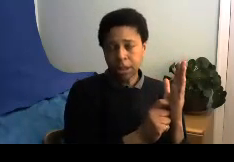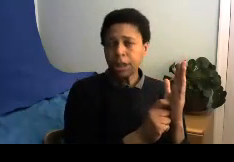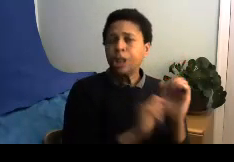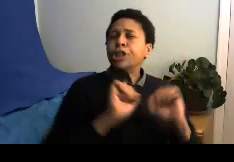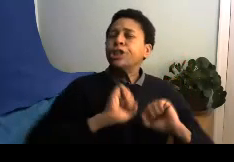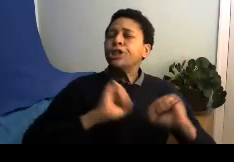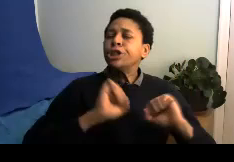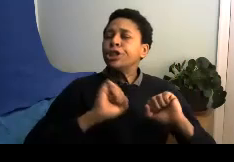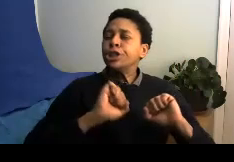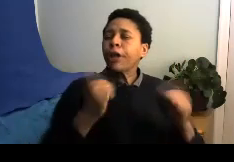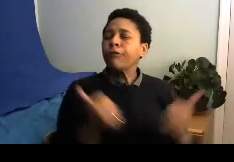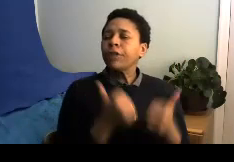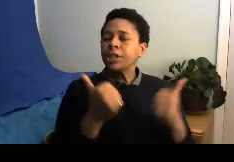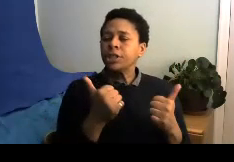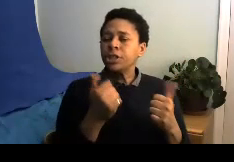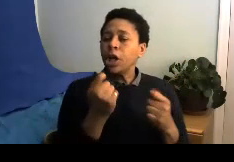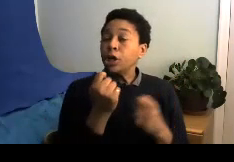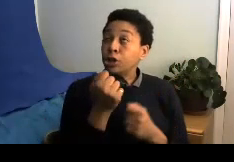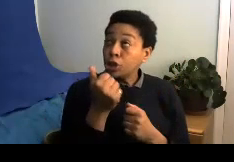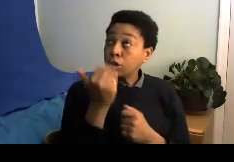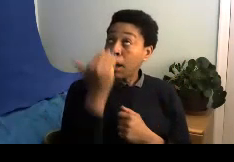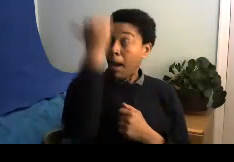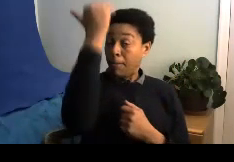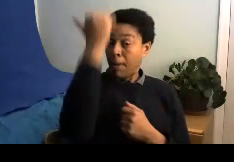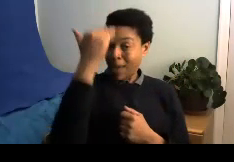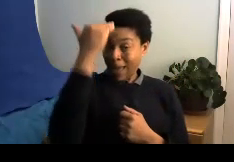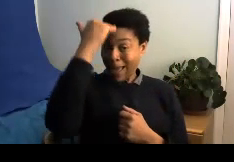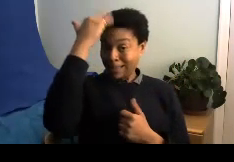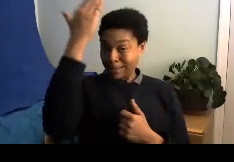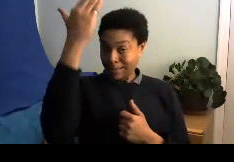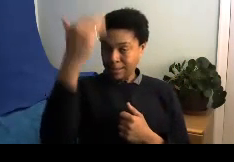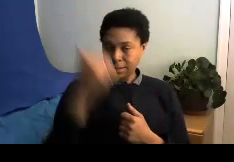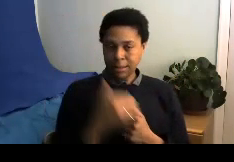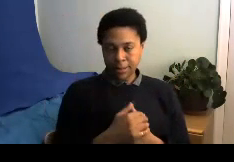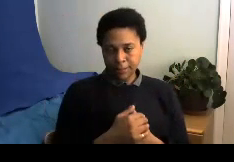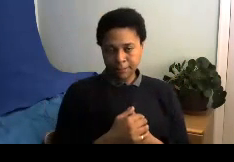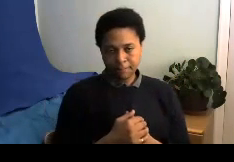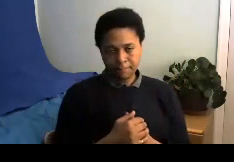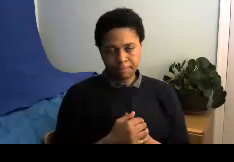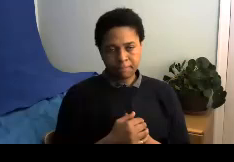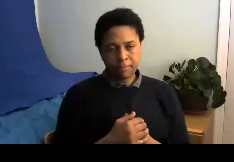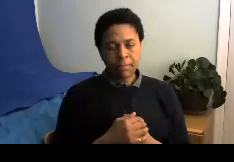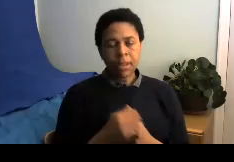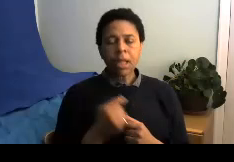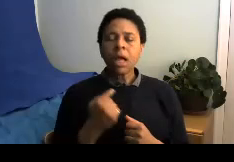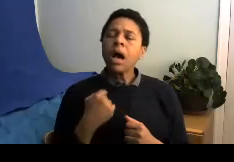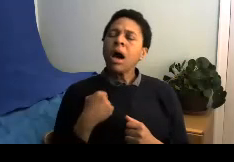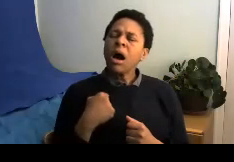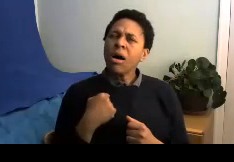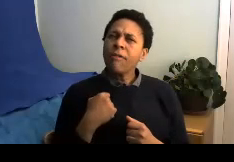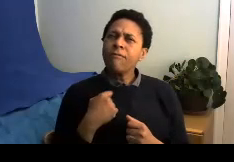Dan: That is a brilliant, that's brilliant that one. Paul: Right? Um, I got to the bit where, well, I can't